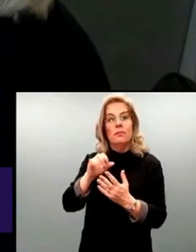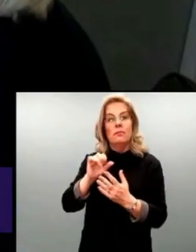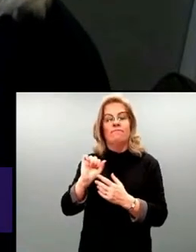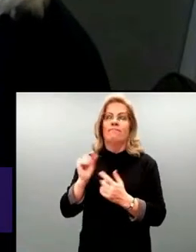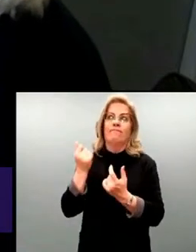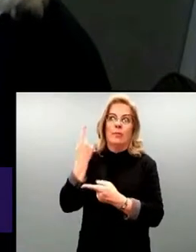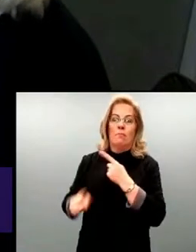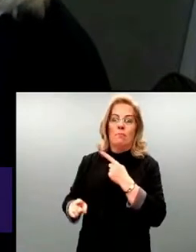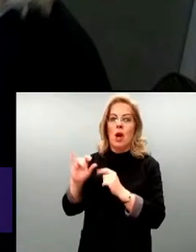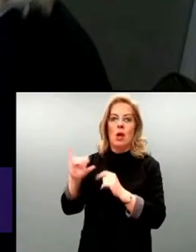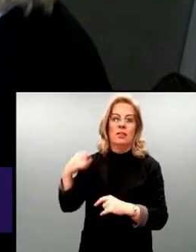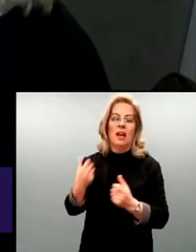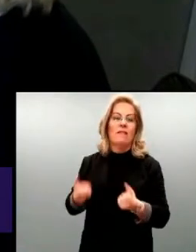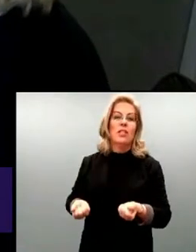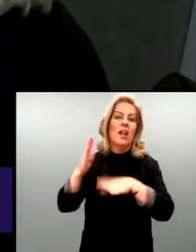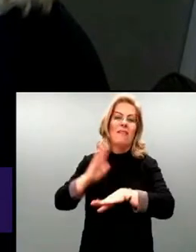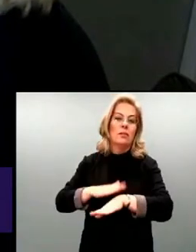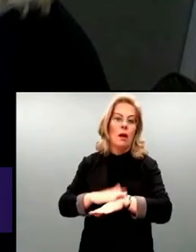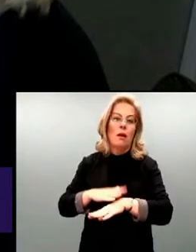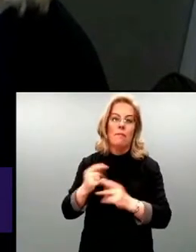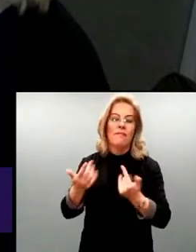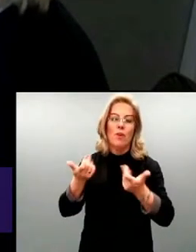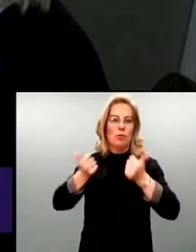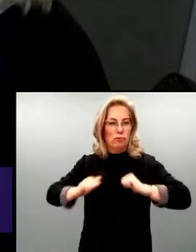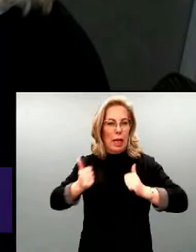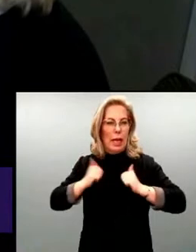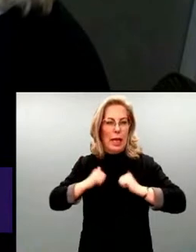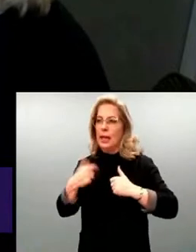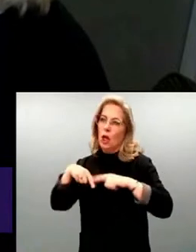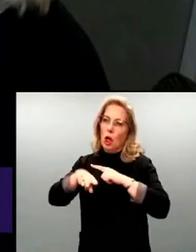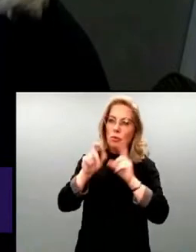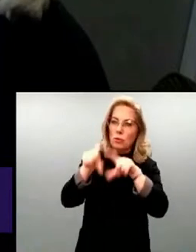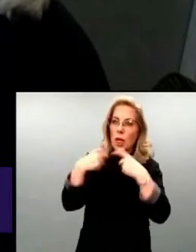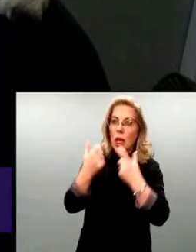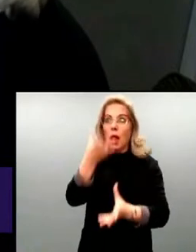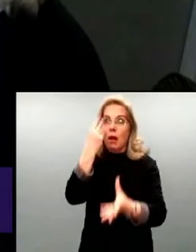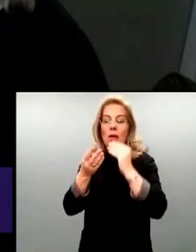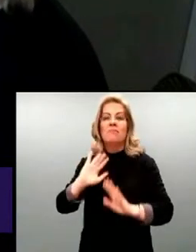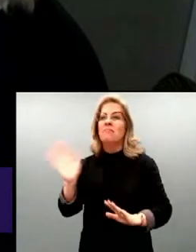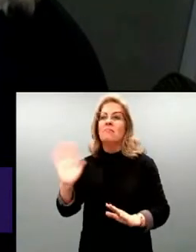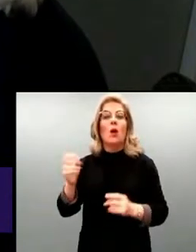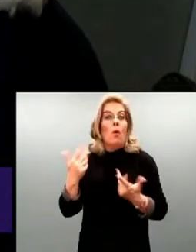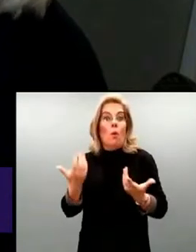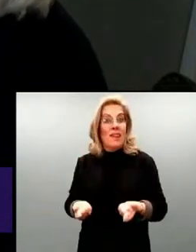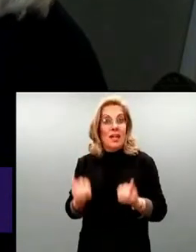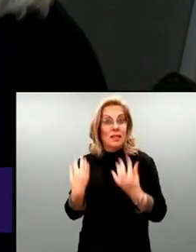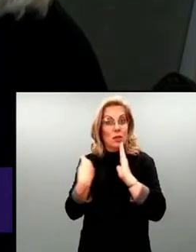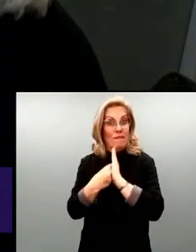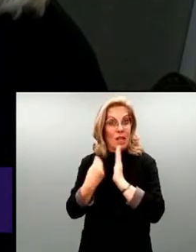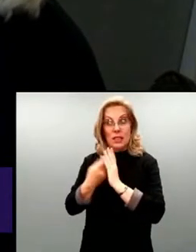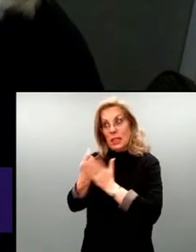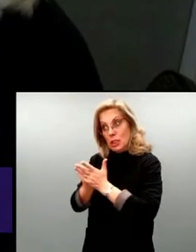time to receive the training or there's no funding available for it.